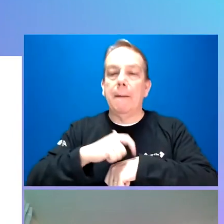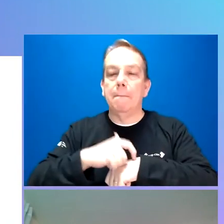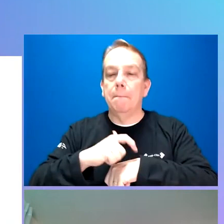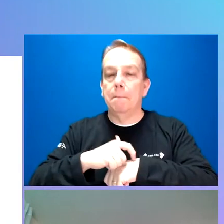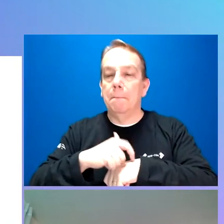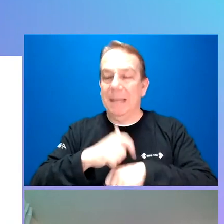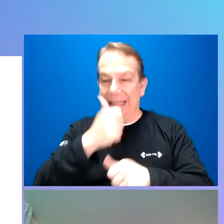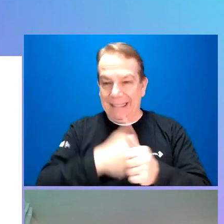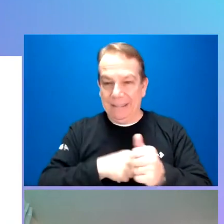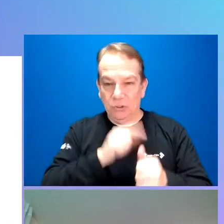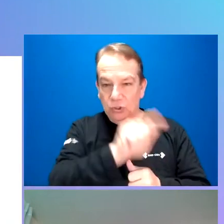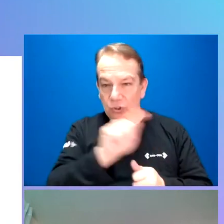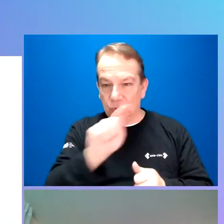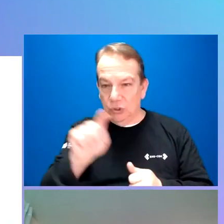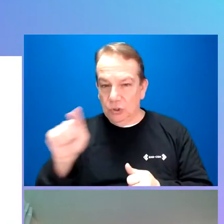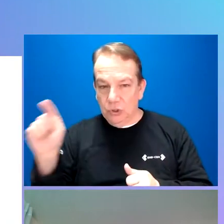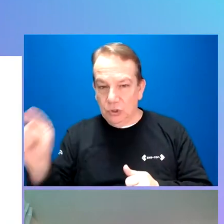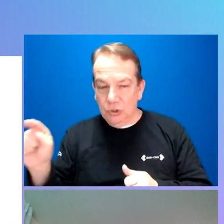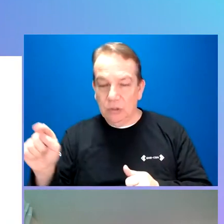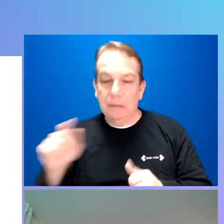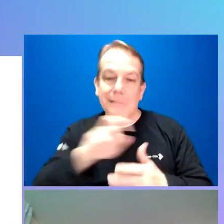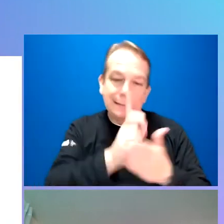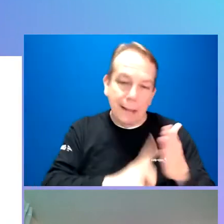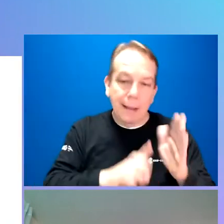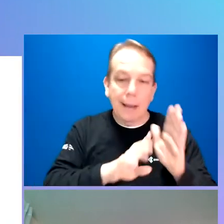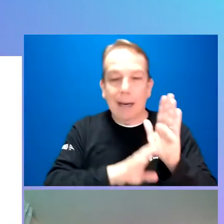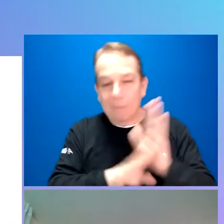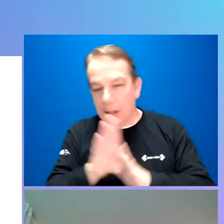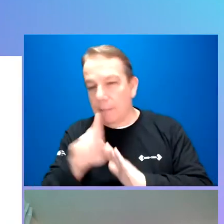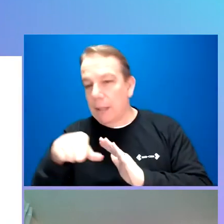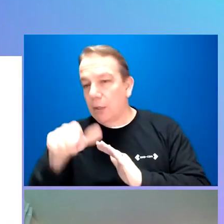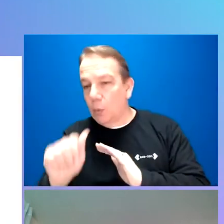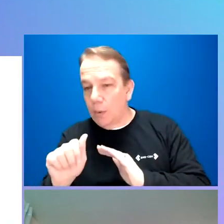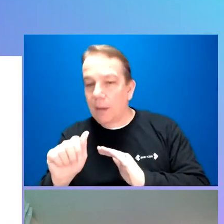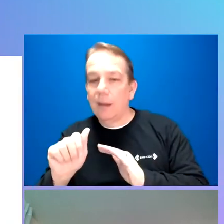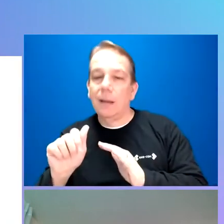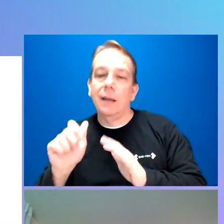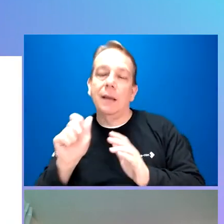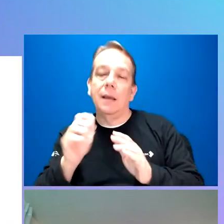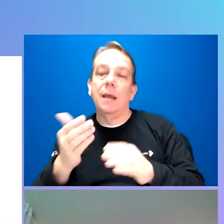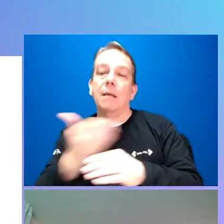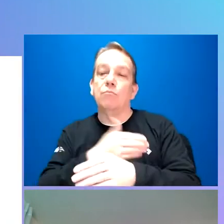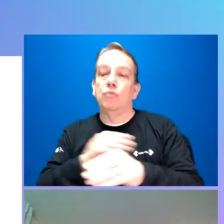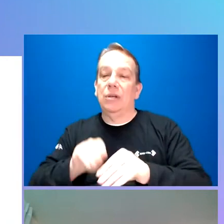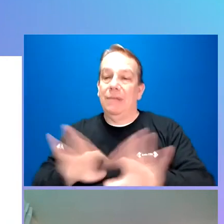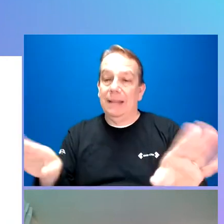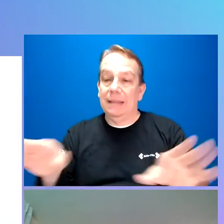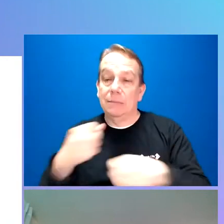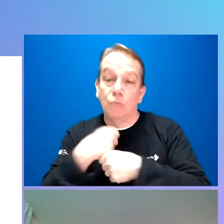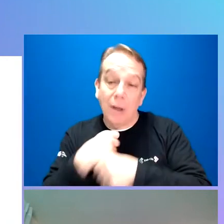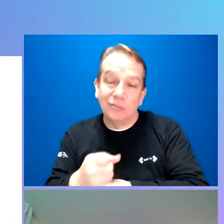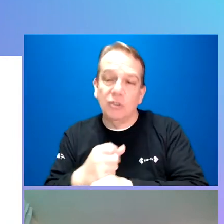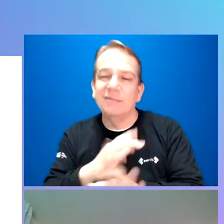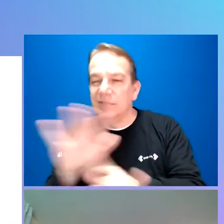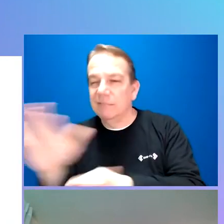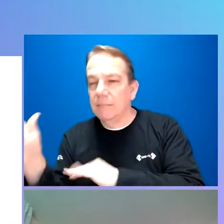points later. Um, one, one major